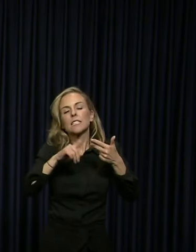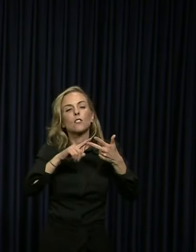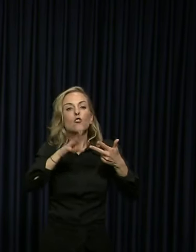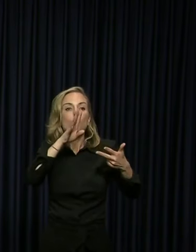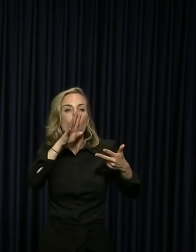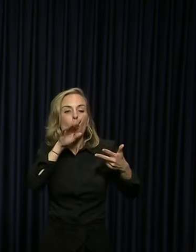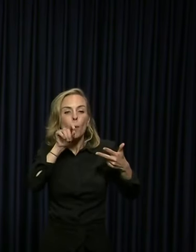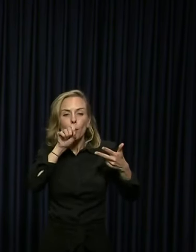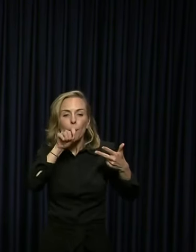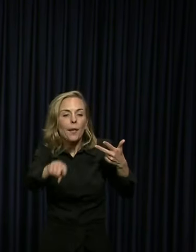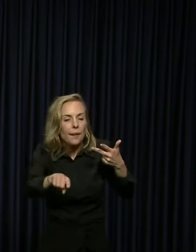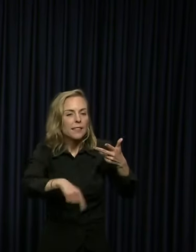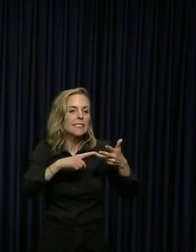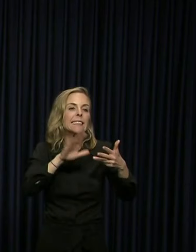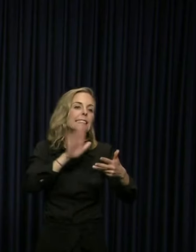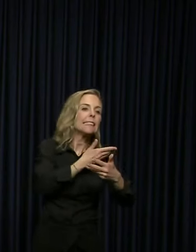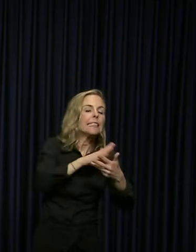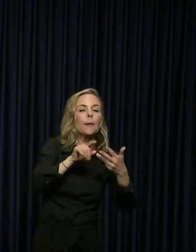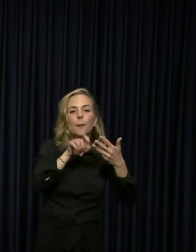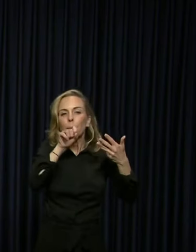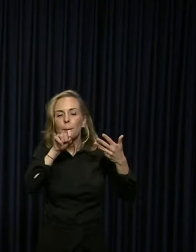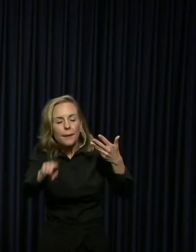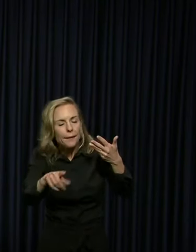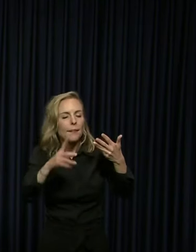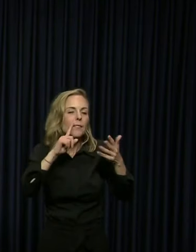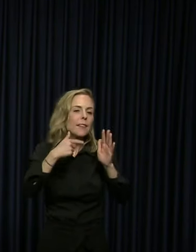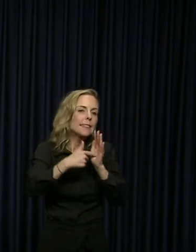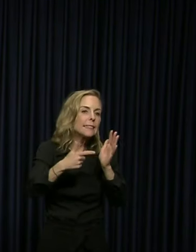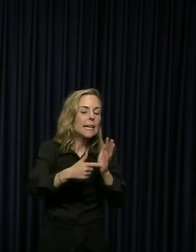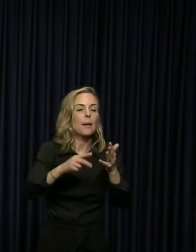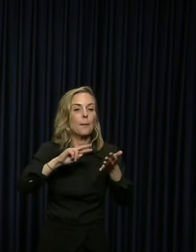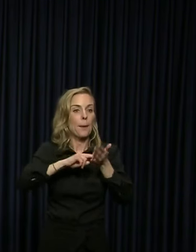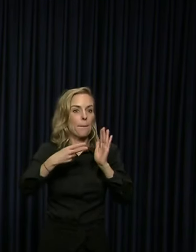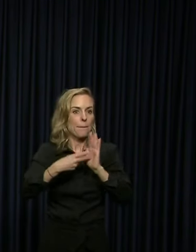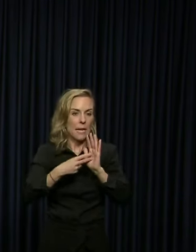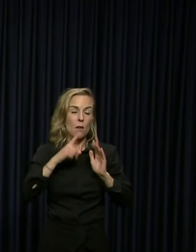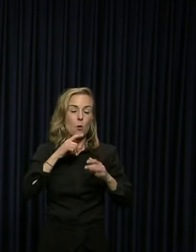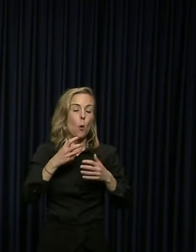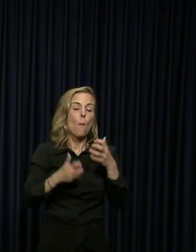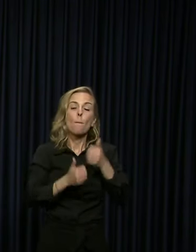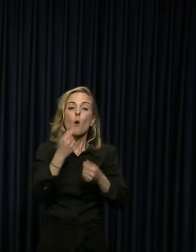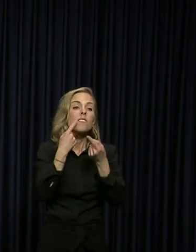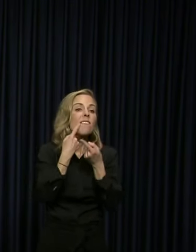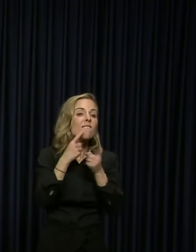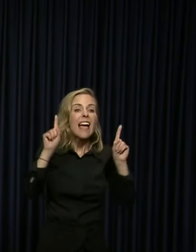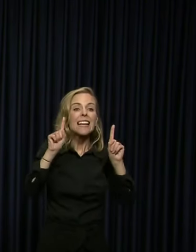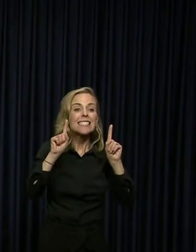ARE IN BECAUSE, REMEMBER, IF YOU SHOW UP, THERE'S A HUGE LINE, GO HOME. RIGHT?